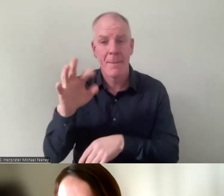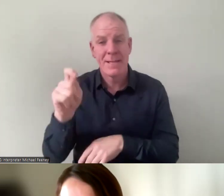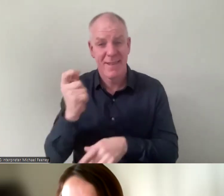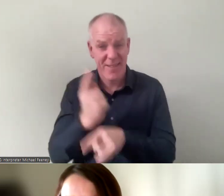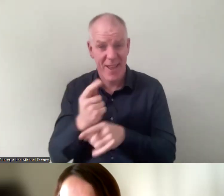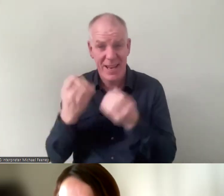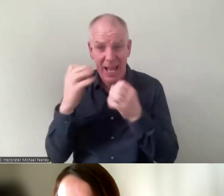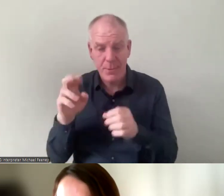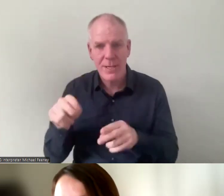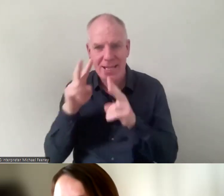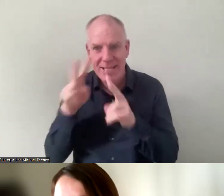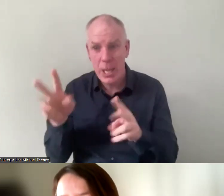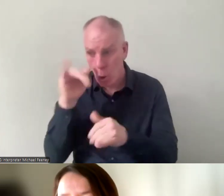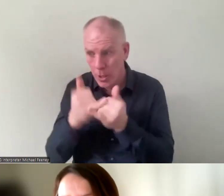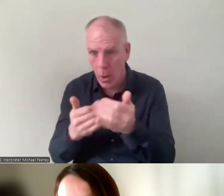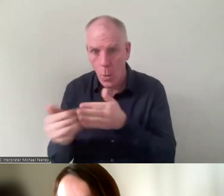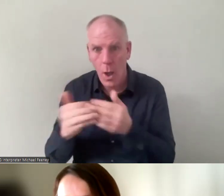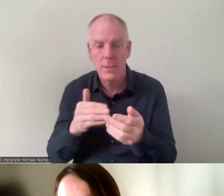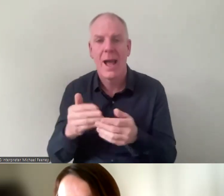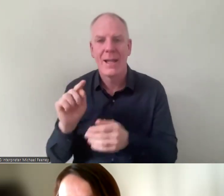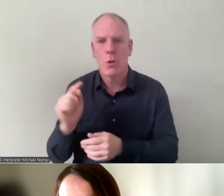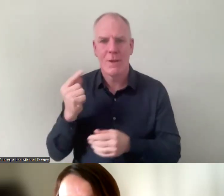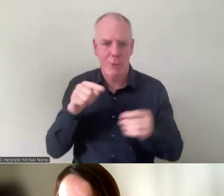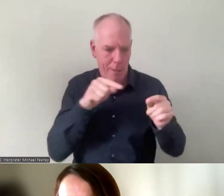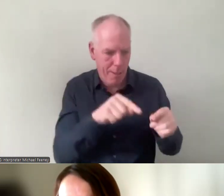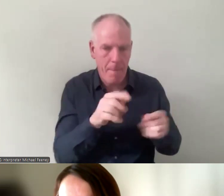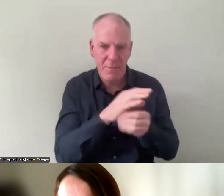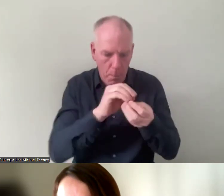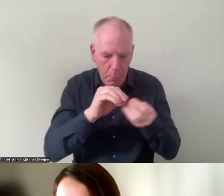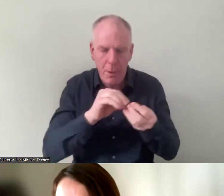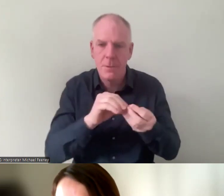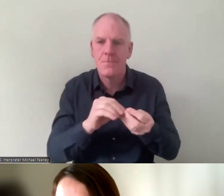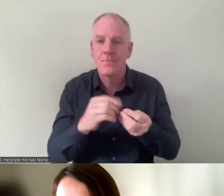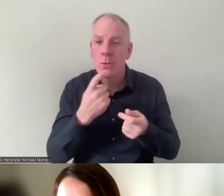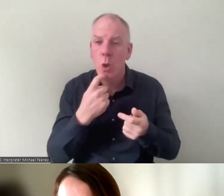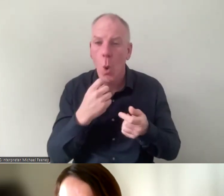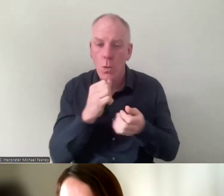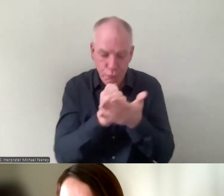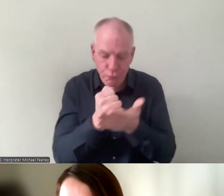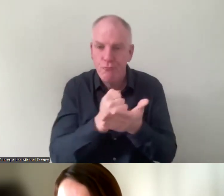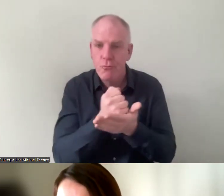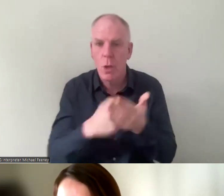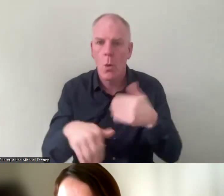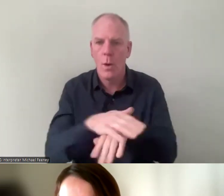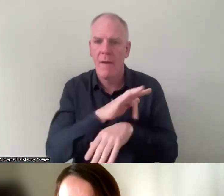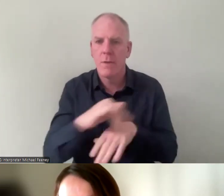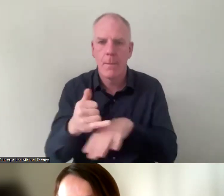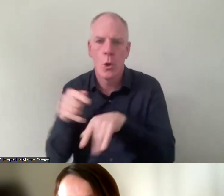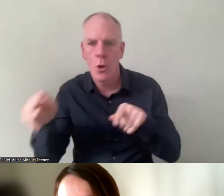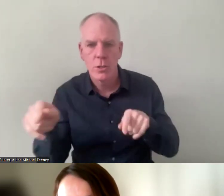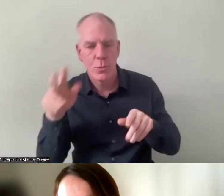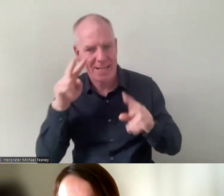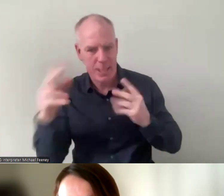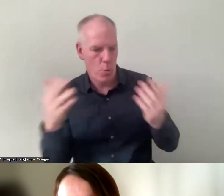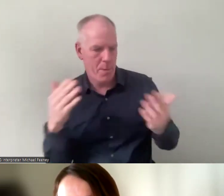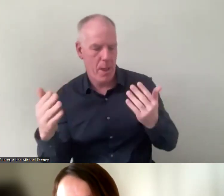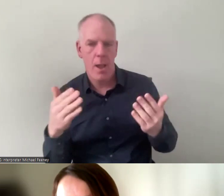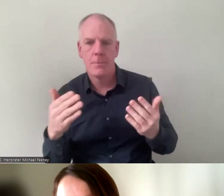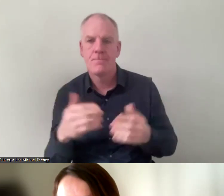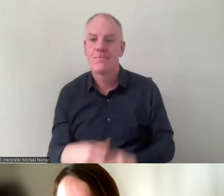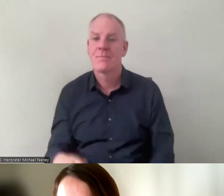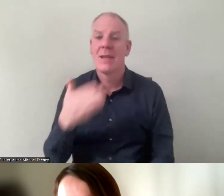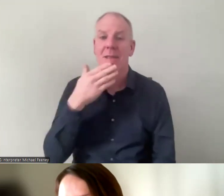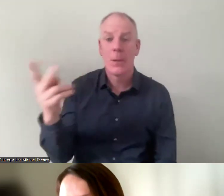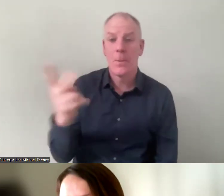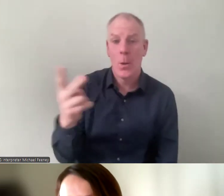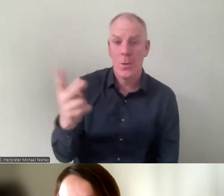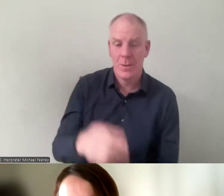so people can see what they looked like. And the original stones or sources for those are in there too. So that is wonderful. Thank you both, and to Aoife, who's not here